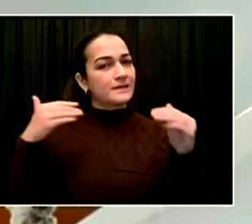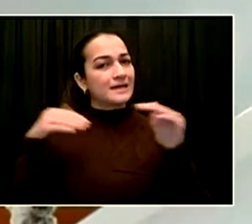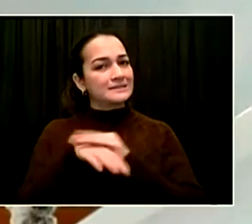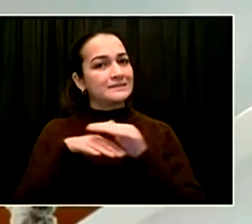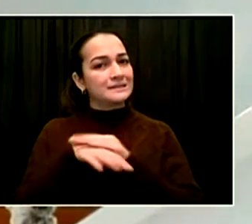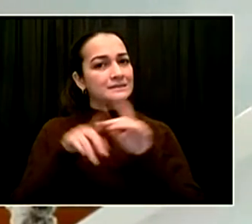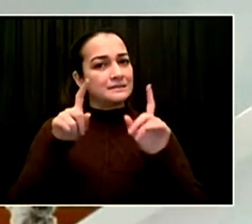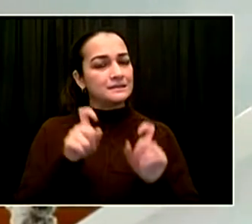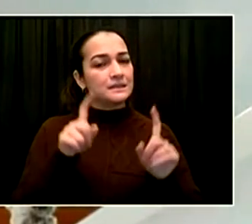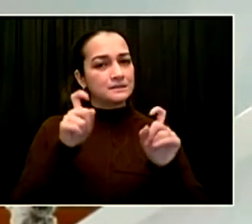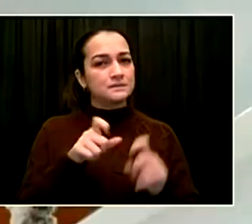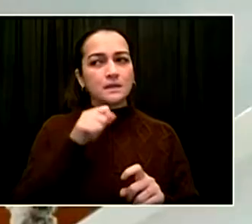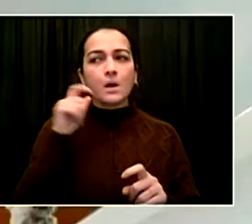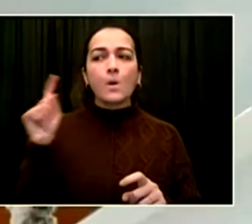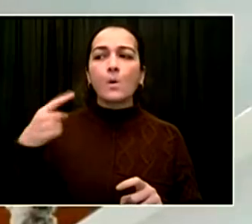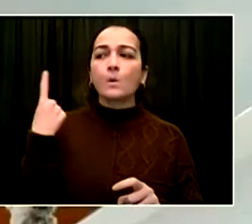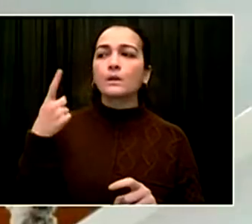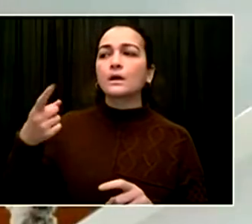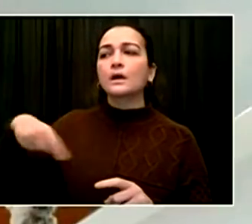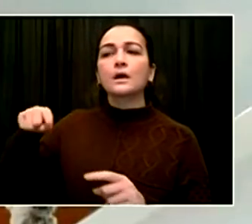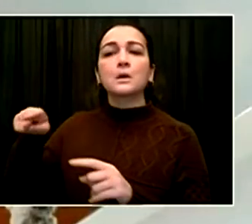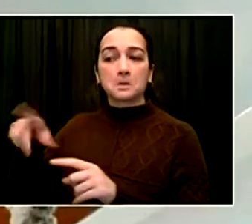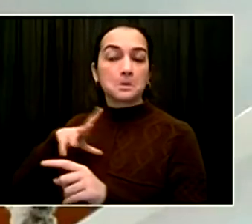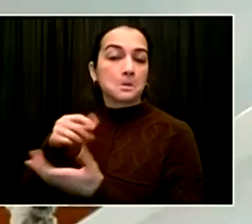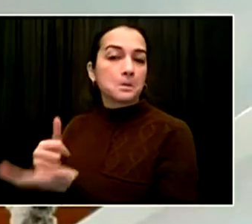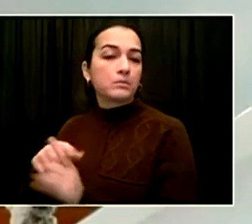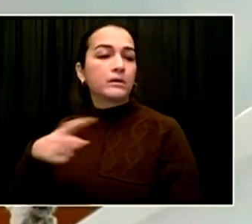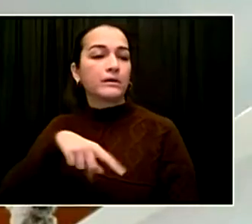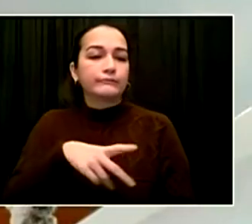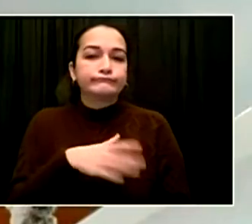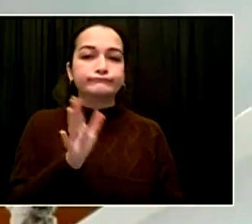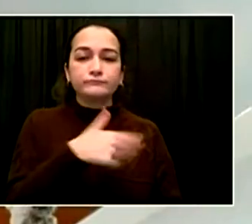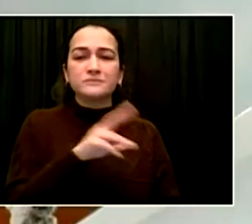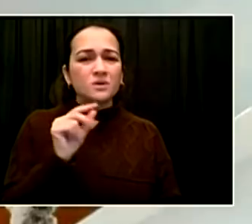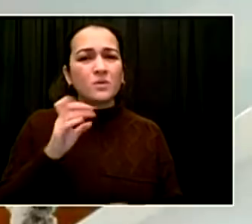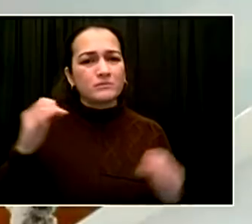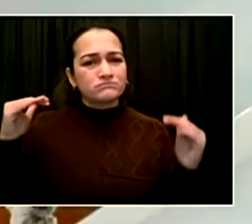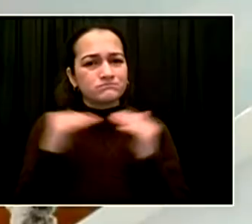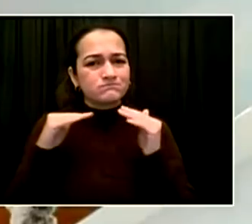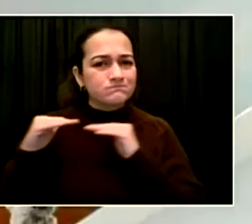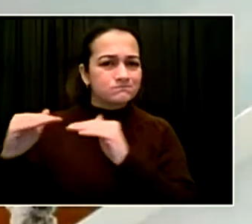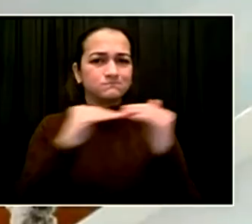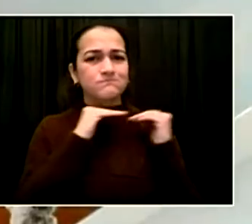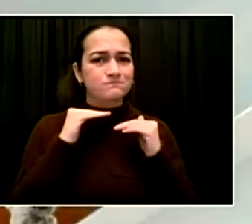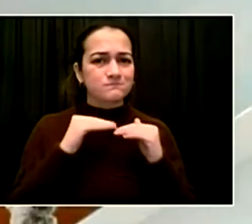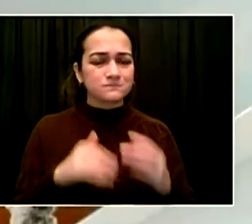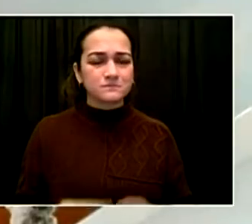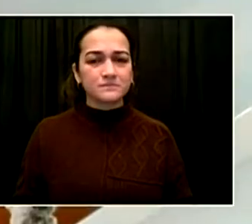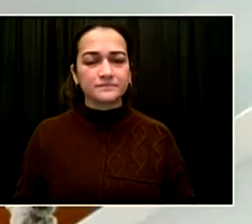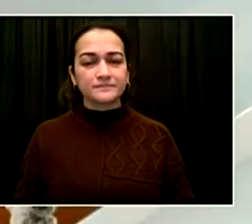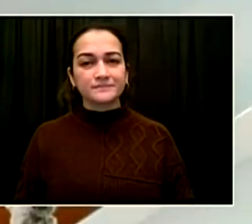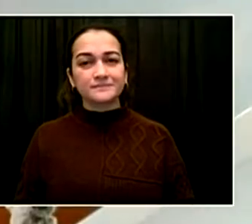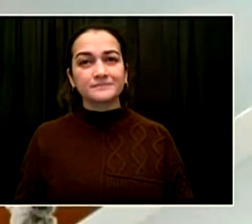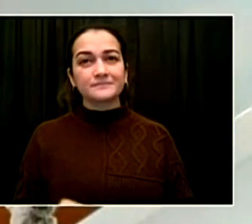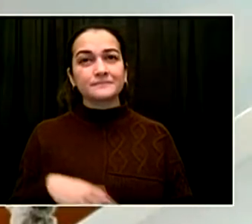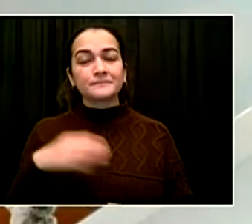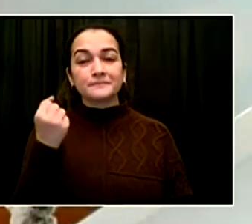IN NEW YORK CITY AND WE'LL NEED TO BUILD MORE AND MORE. IF THERE'S FEEDBACK THAT NEEDS